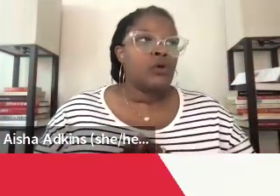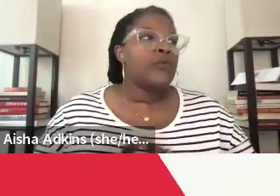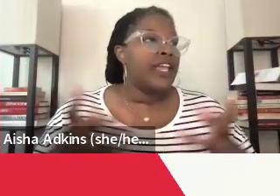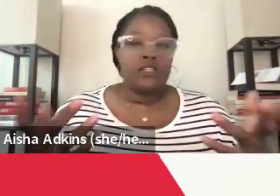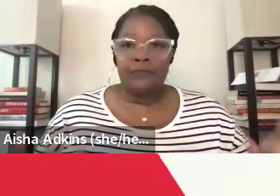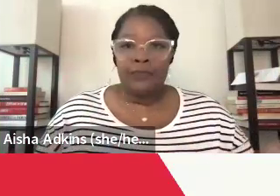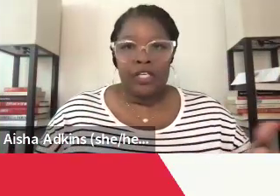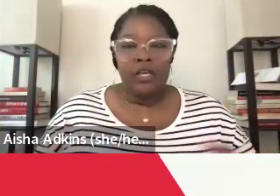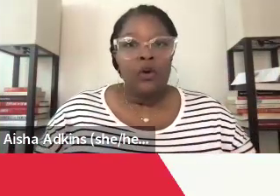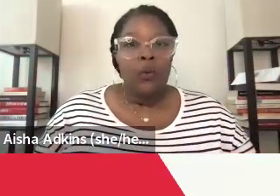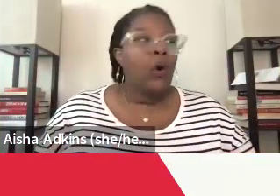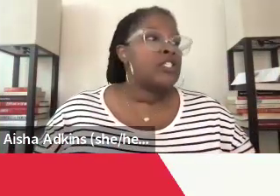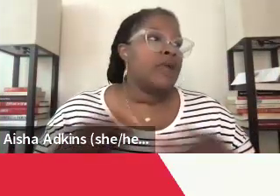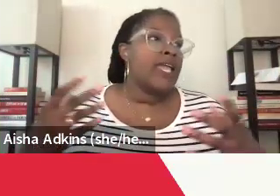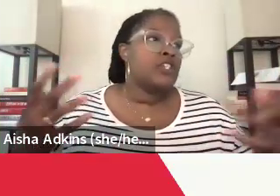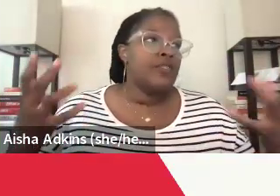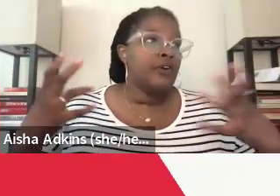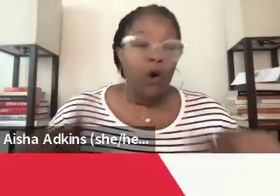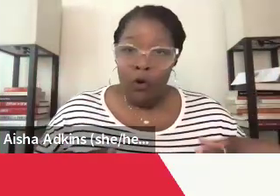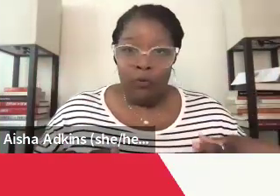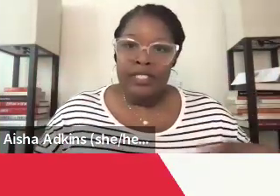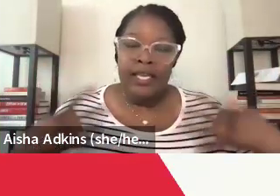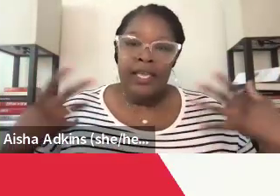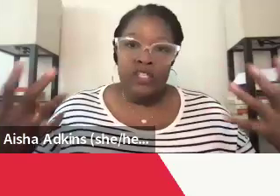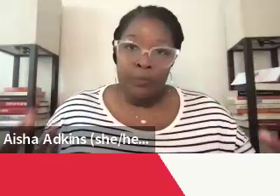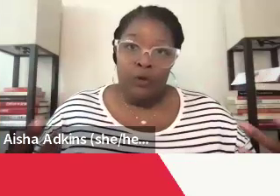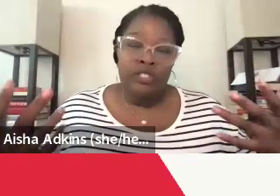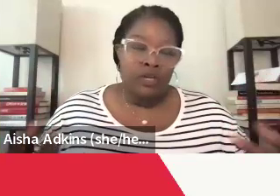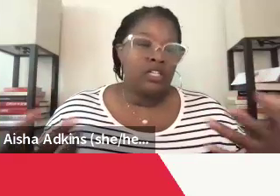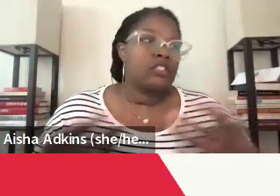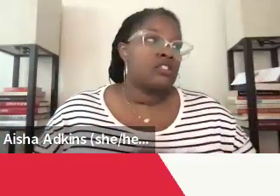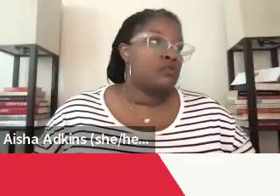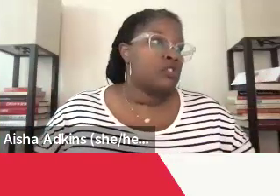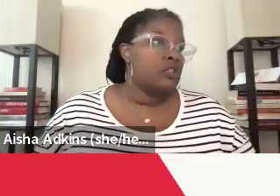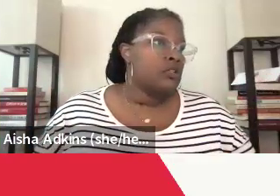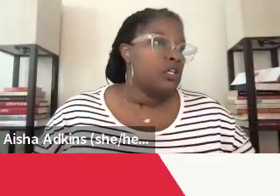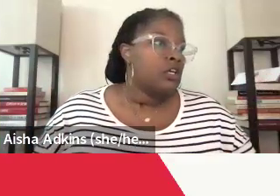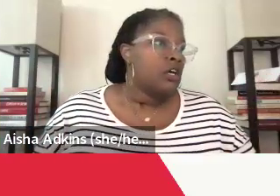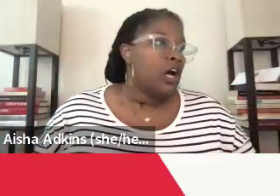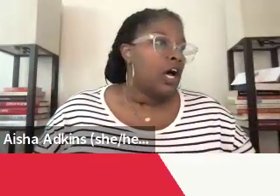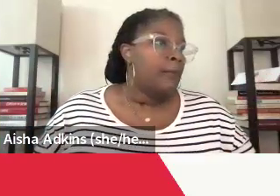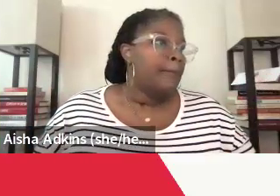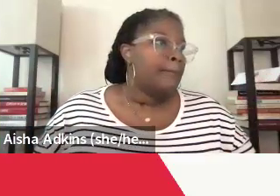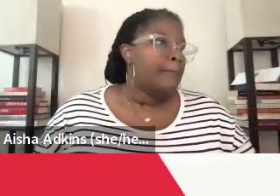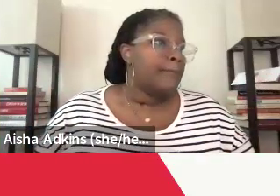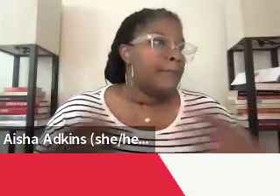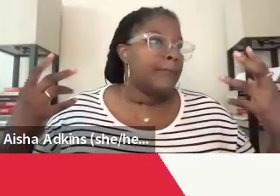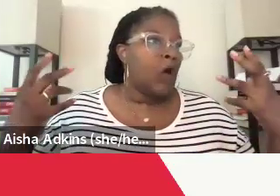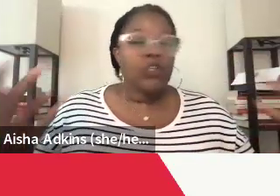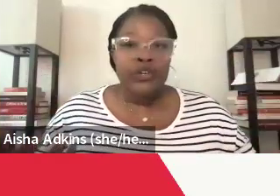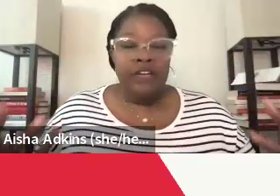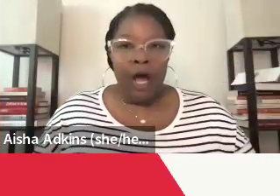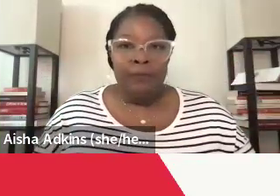over the age of 50 want to age in their homes, as opposed to in an institution. Alternative